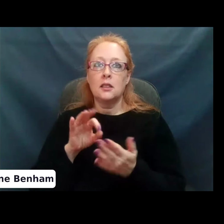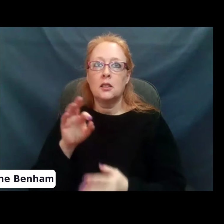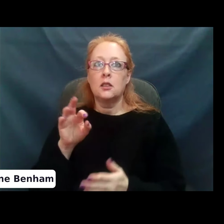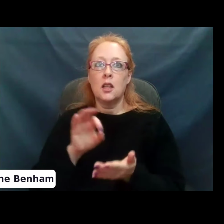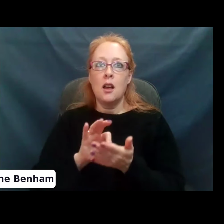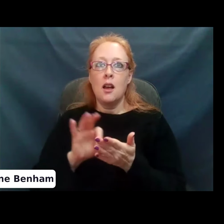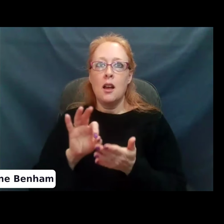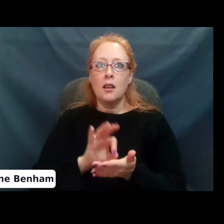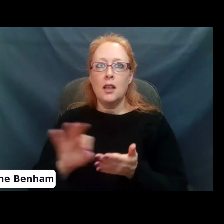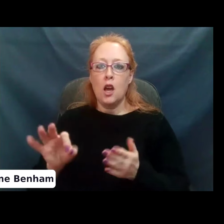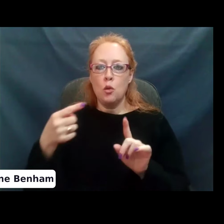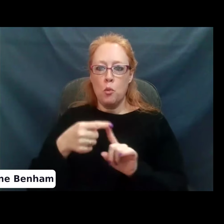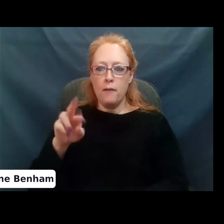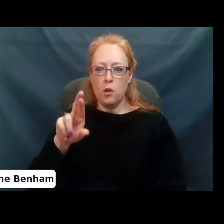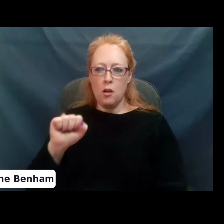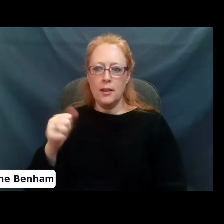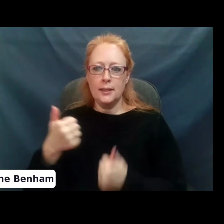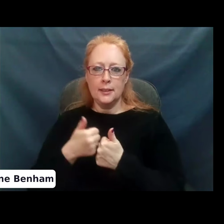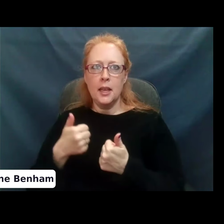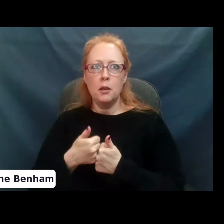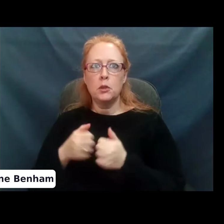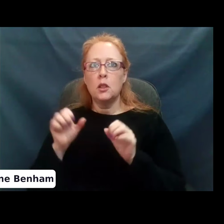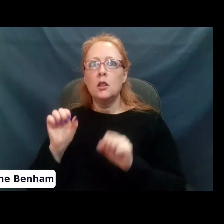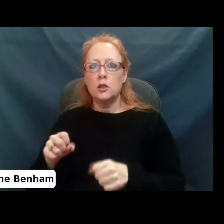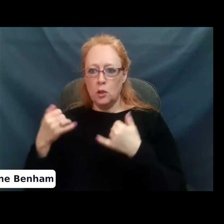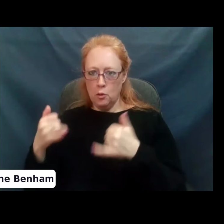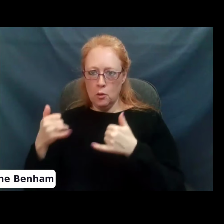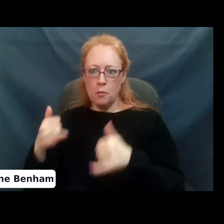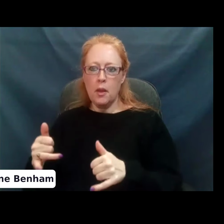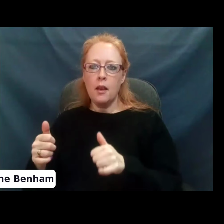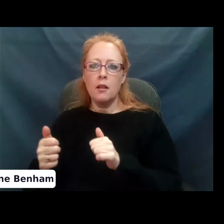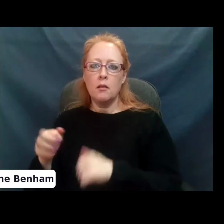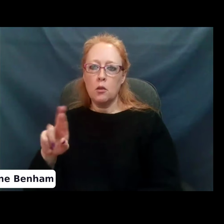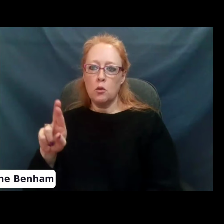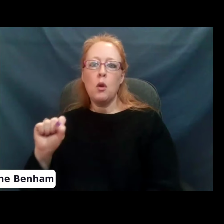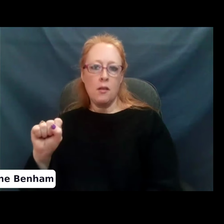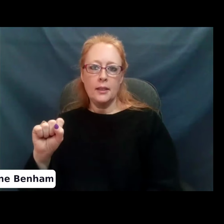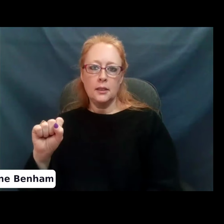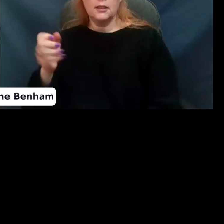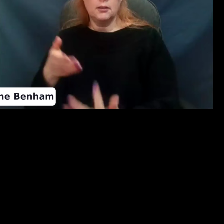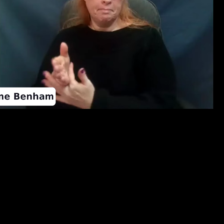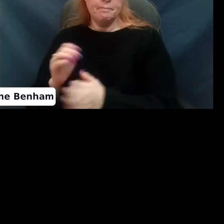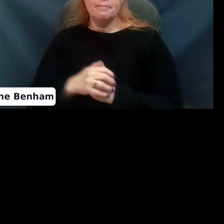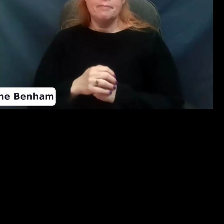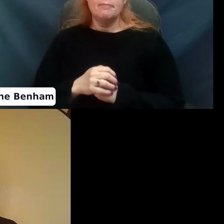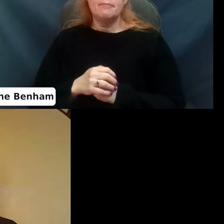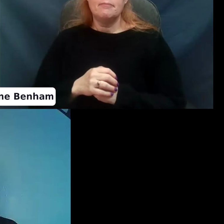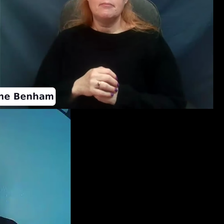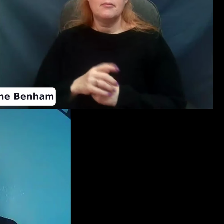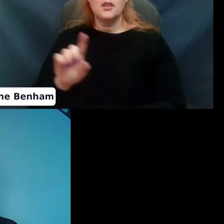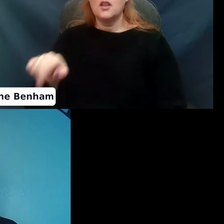There are faces that will have feet, brains and a zombie you're wanting to collect brains and avoid shotgun blasts. That is counterpoint on RS games.